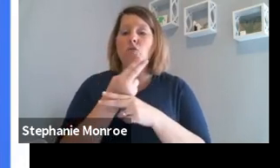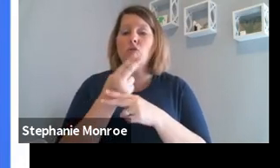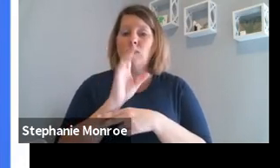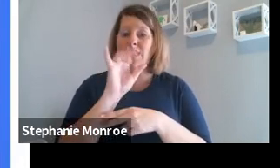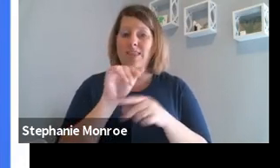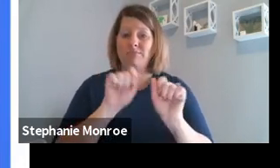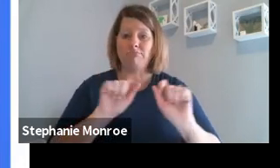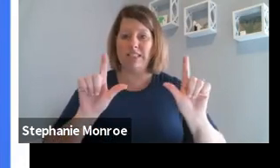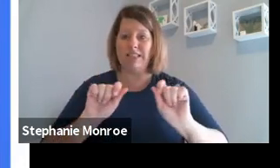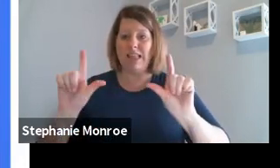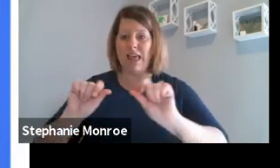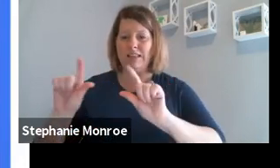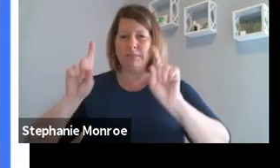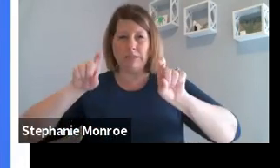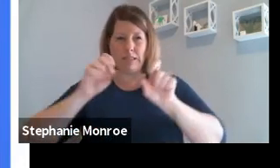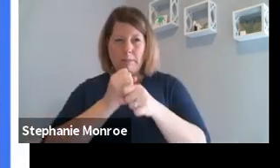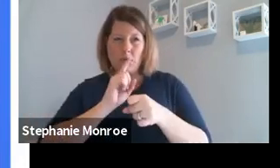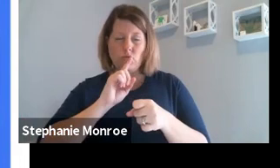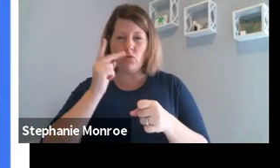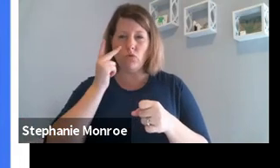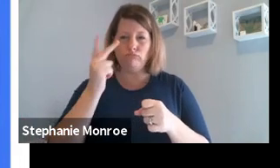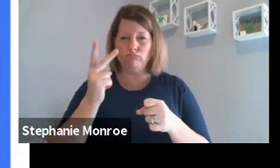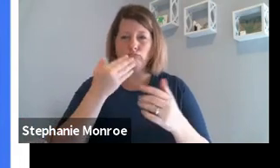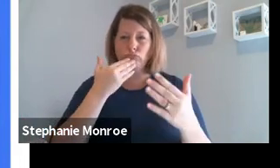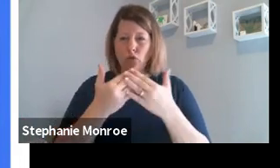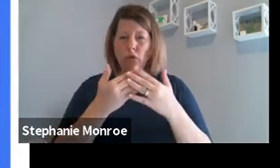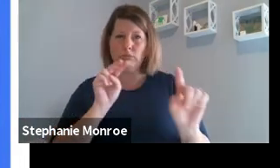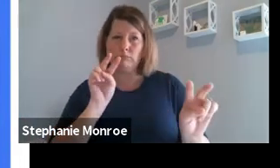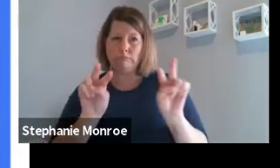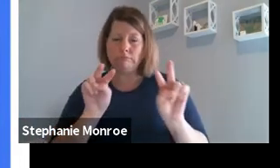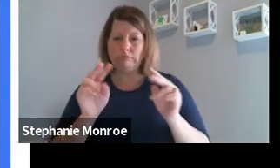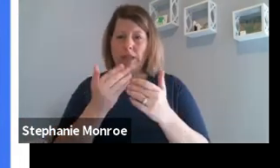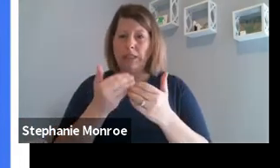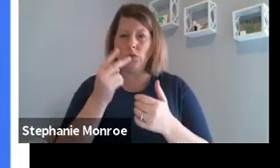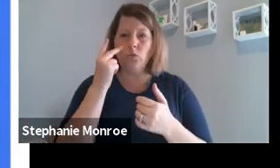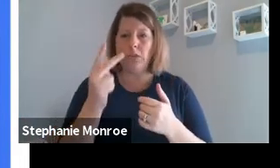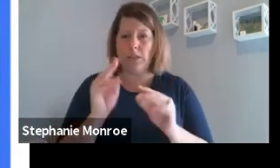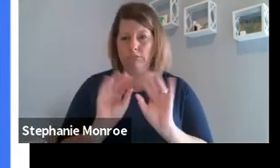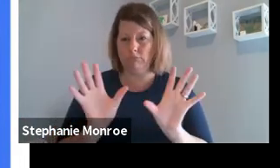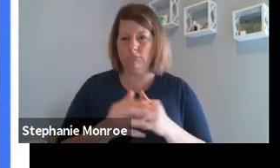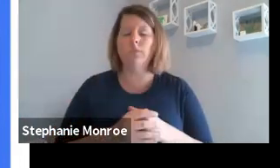have been tested to make sure that there is a contrast between the colors for better viewing.